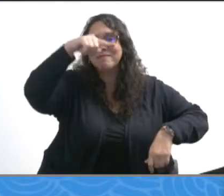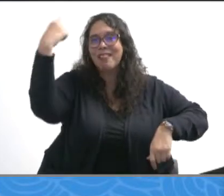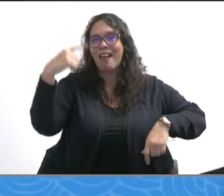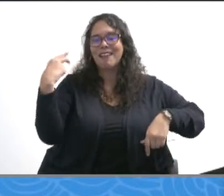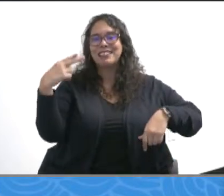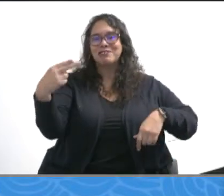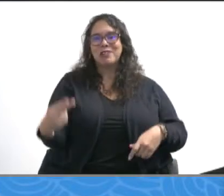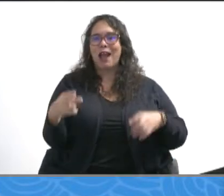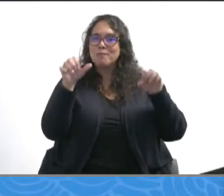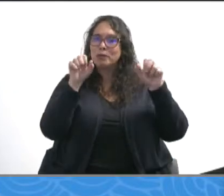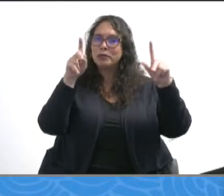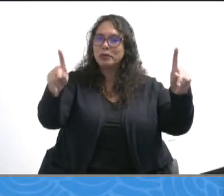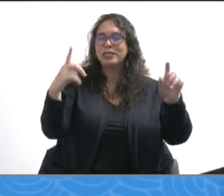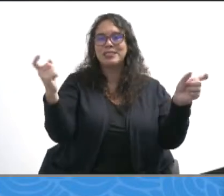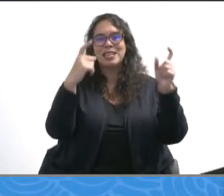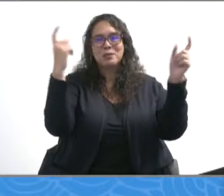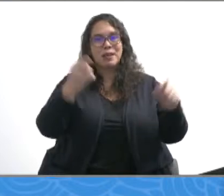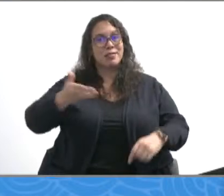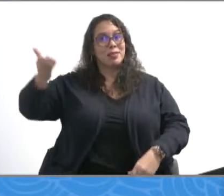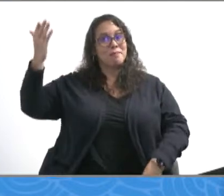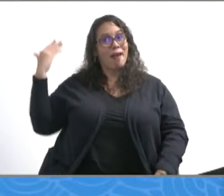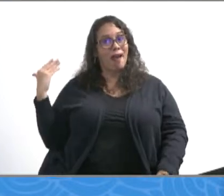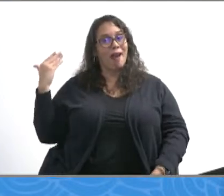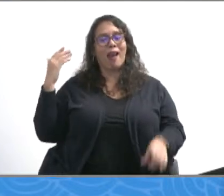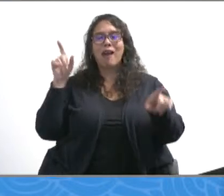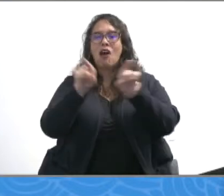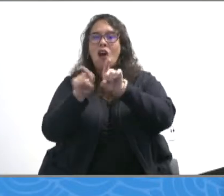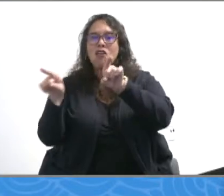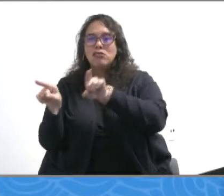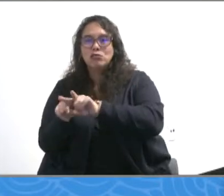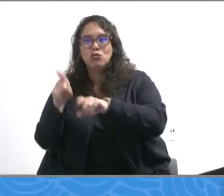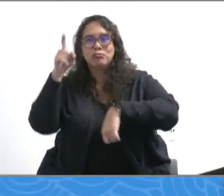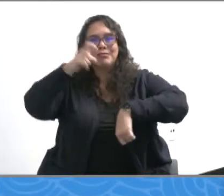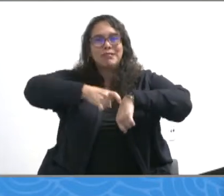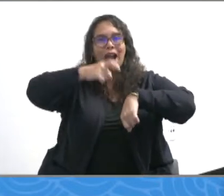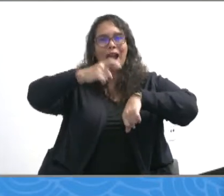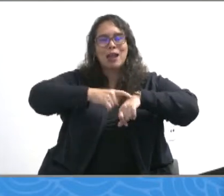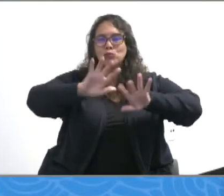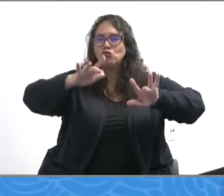to celebrate the greatness of the past, but it's also a time to shine the light